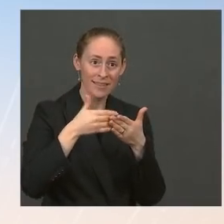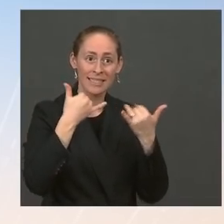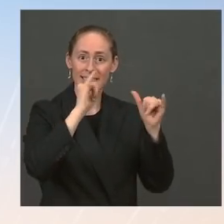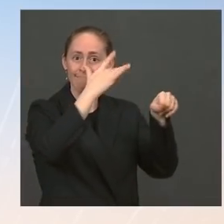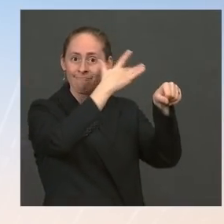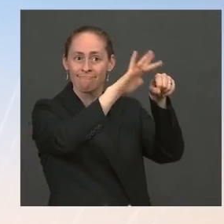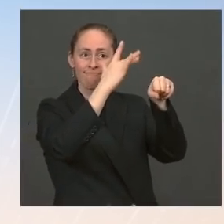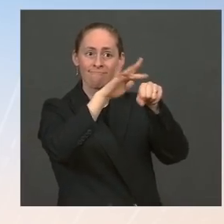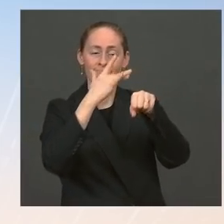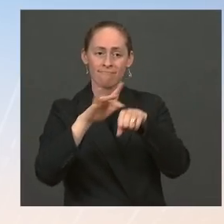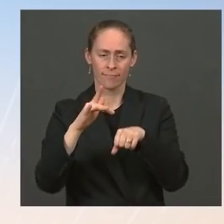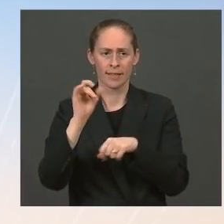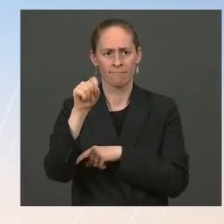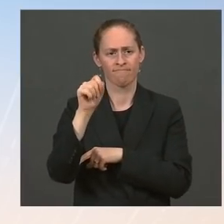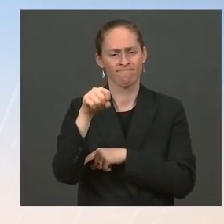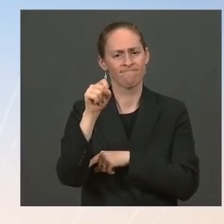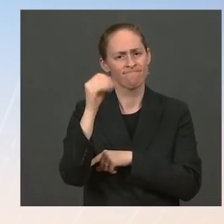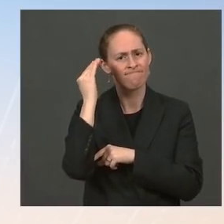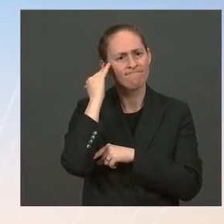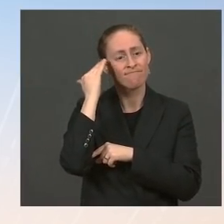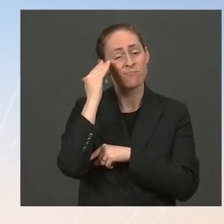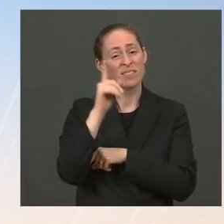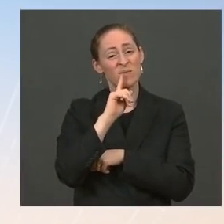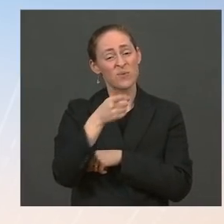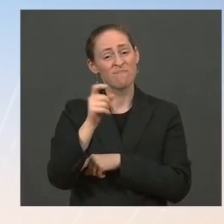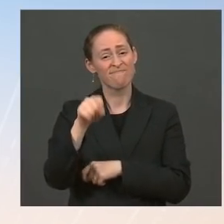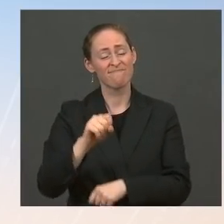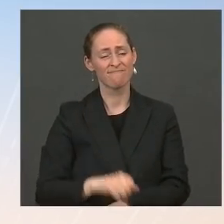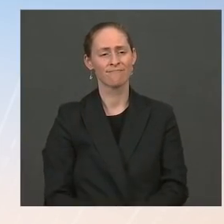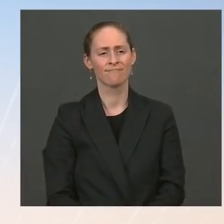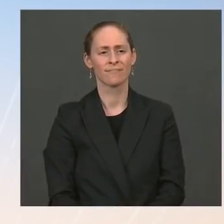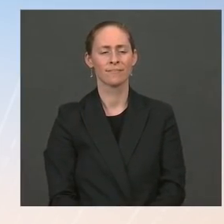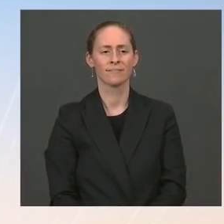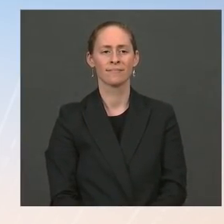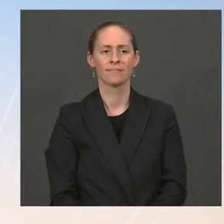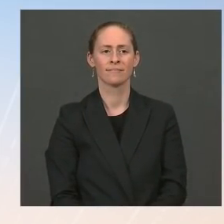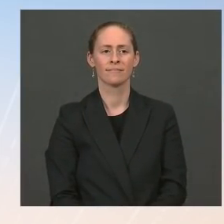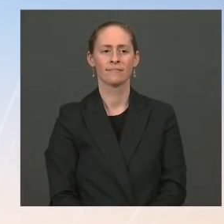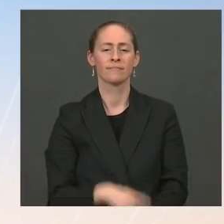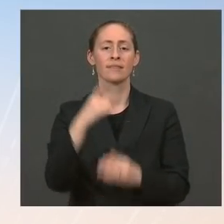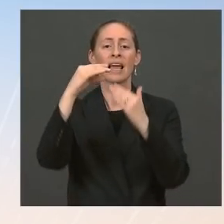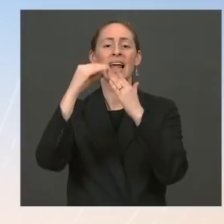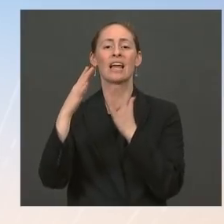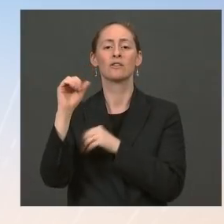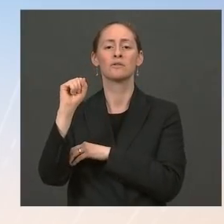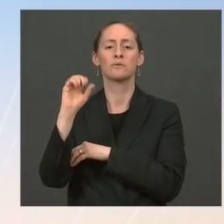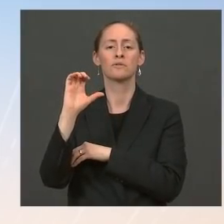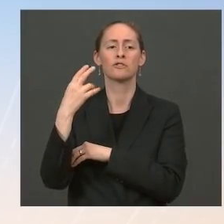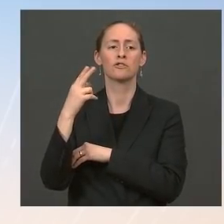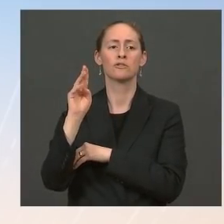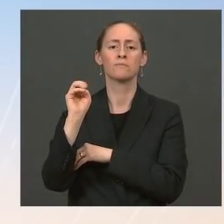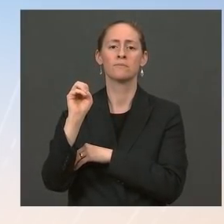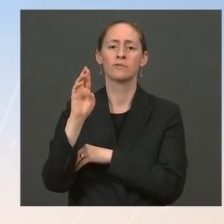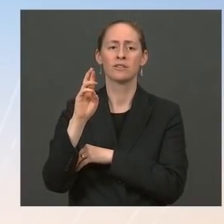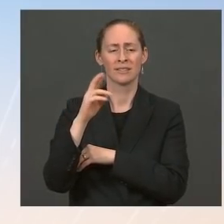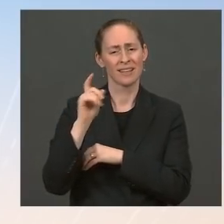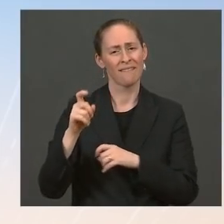But it is true also that Leader Schumer has -- is trying to move forward quite a bit on the legislative agenda.